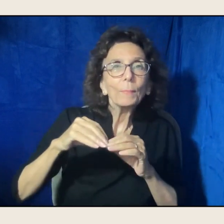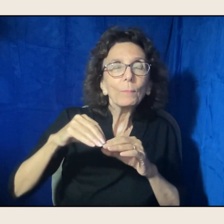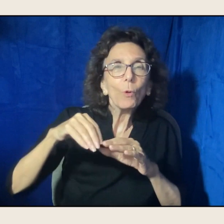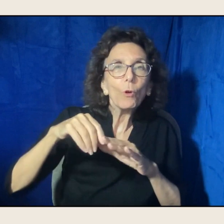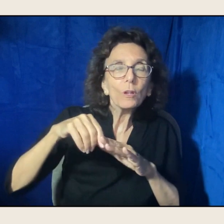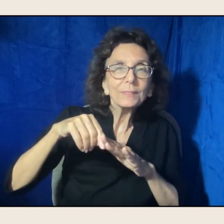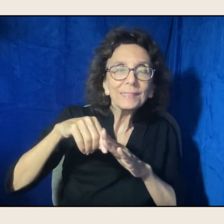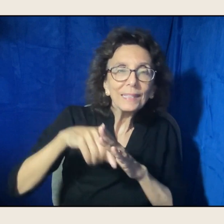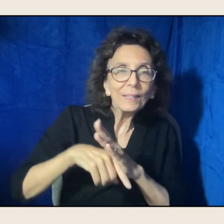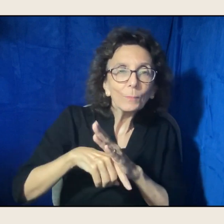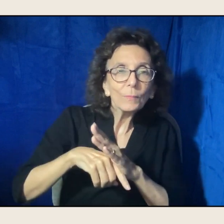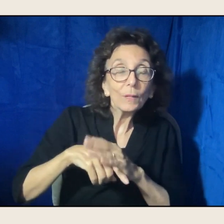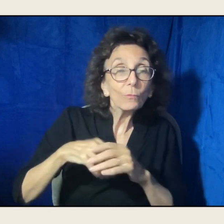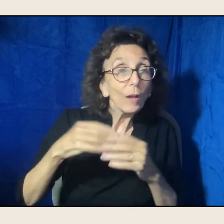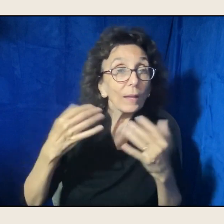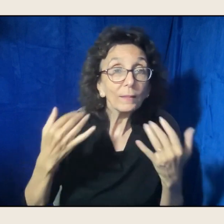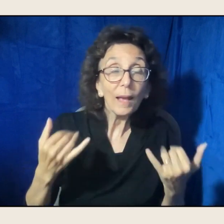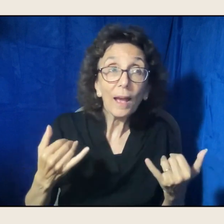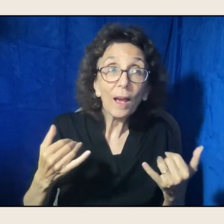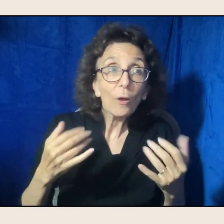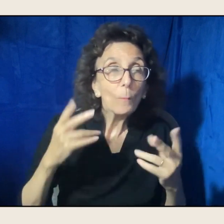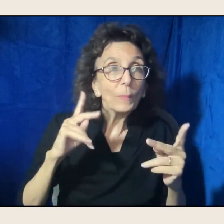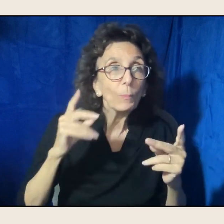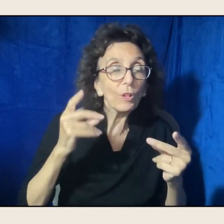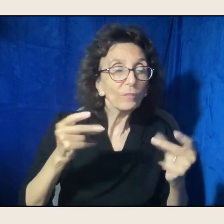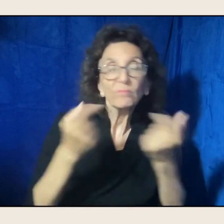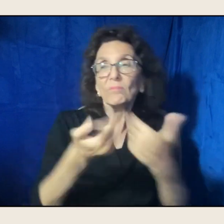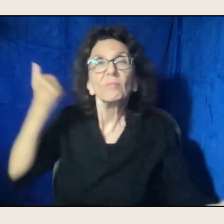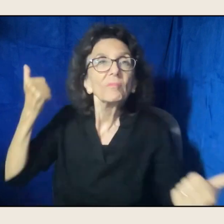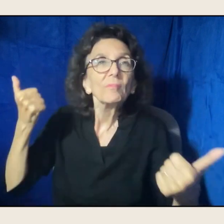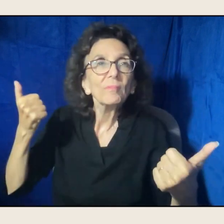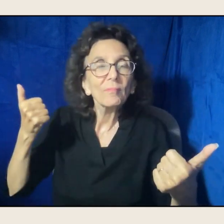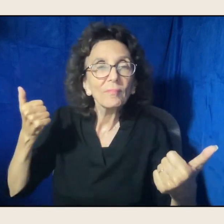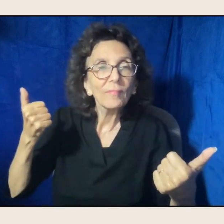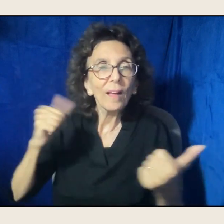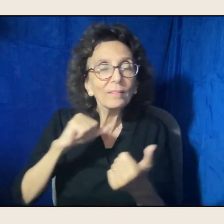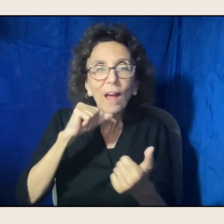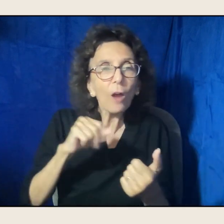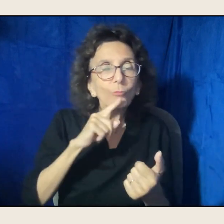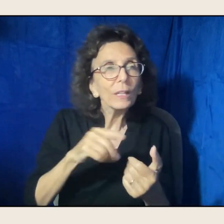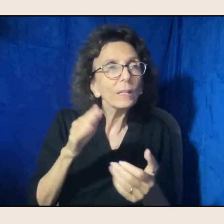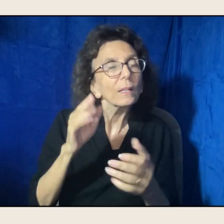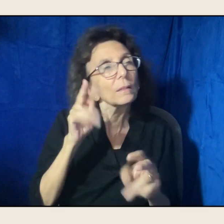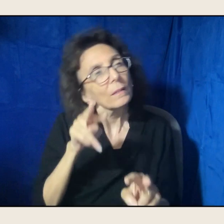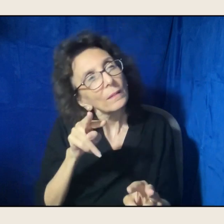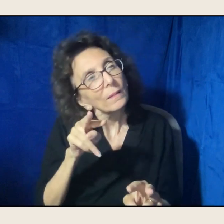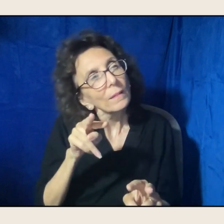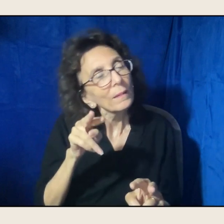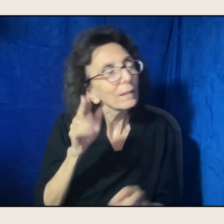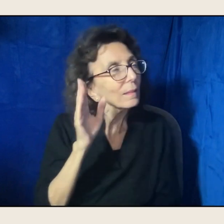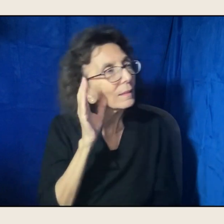Things would get so alleviated, you know? And so maybe you're not free of it.